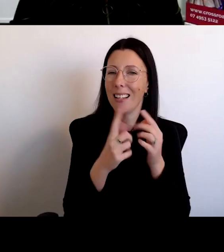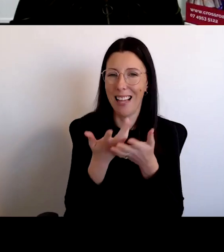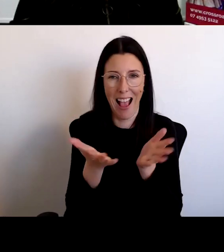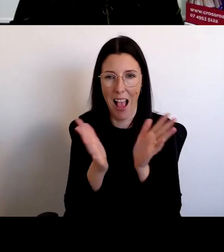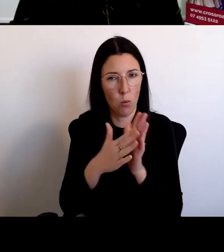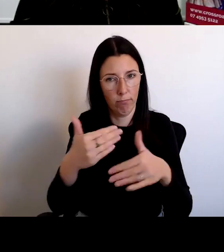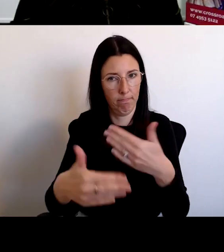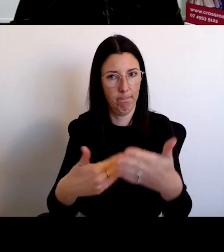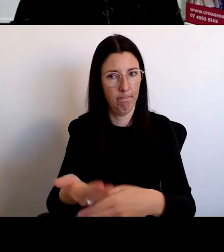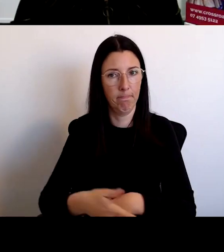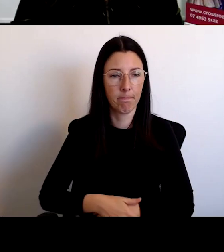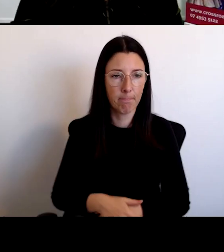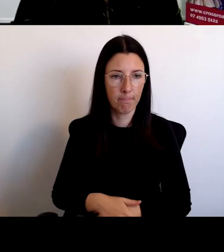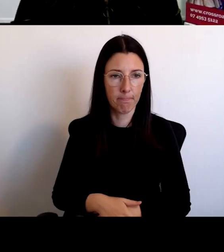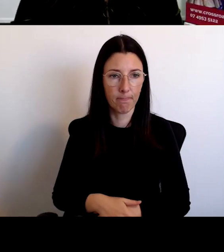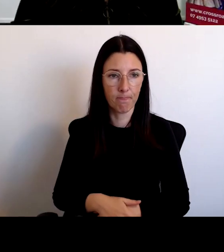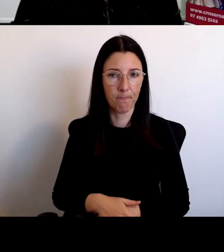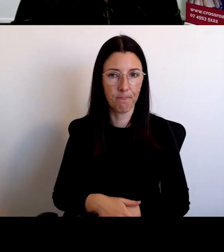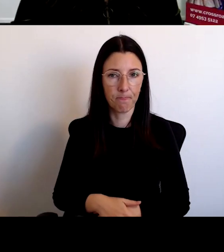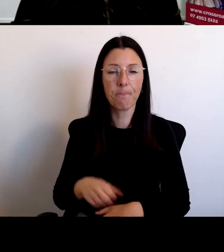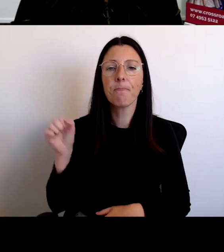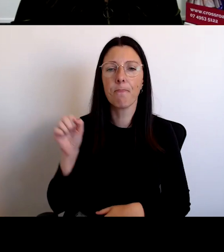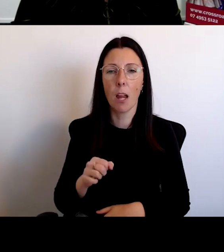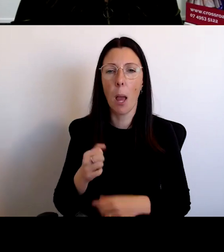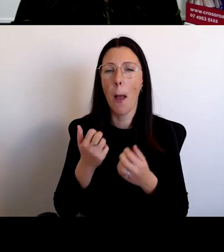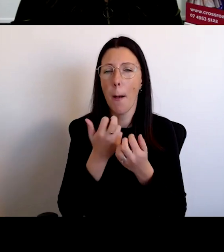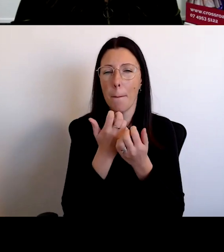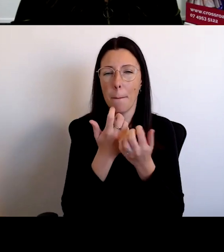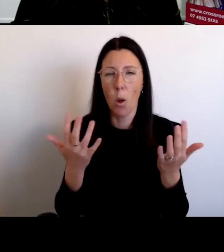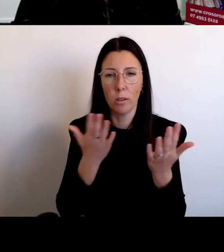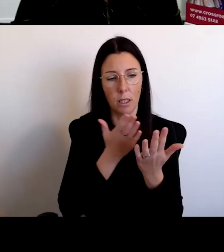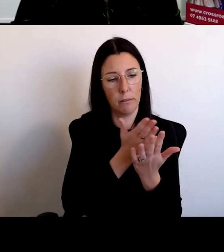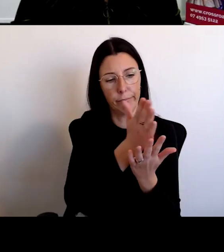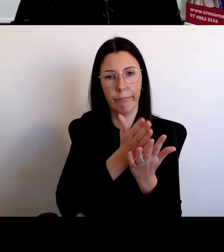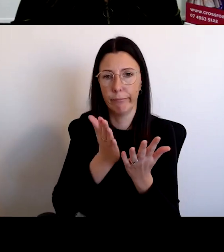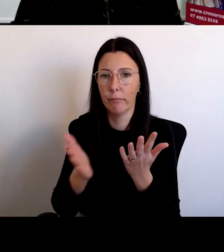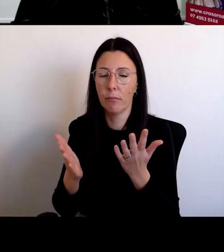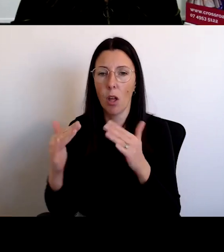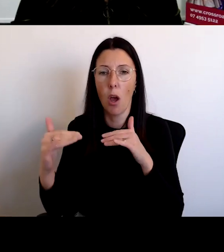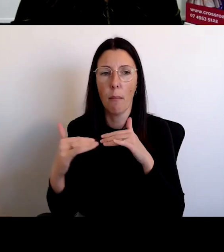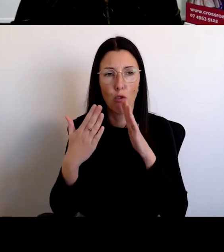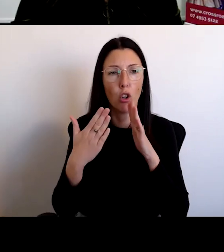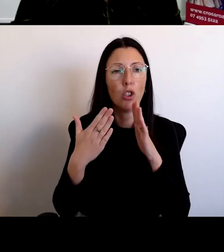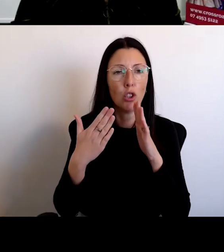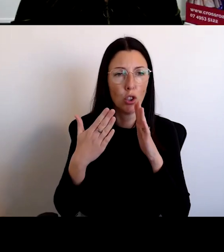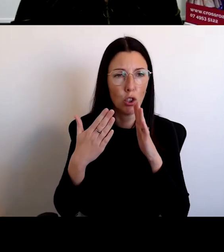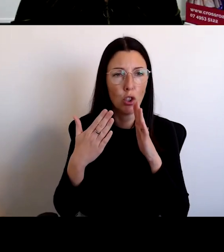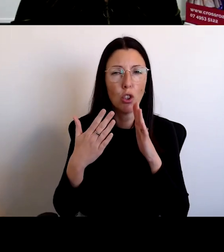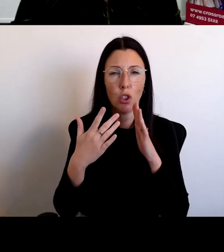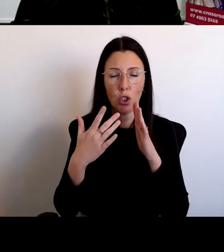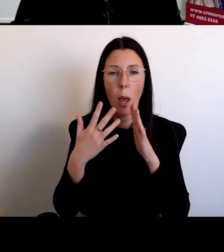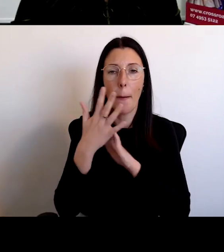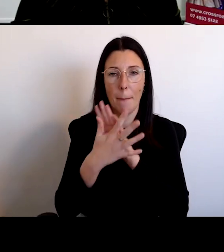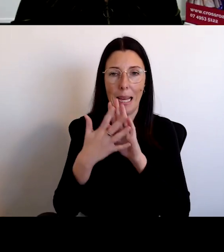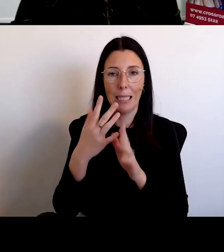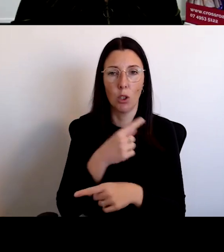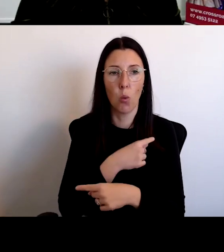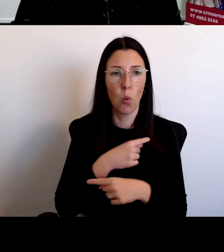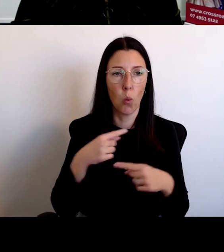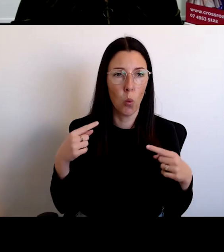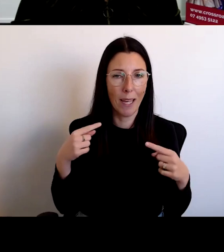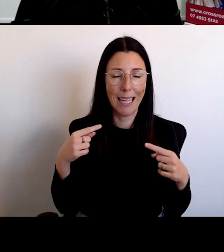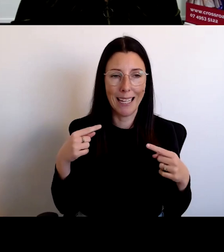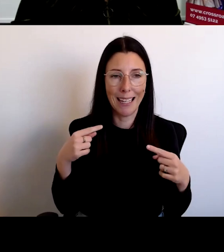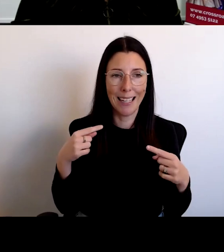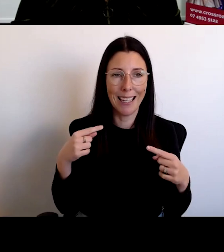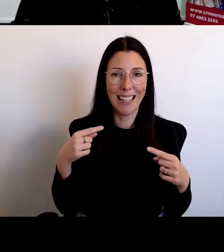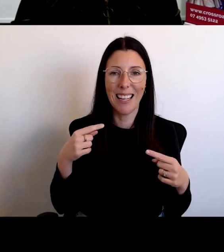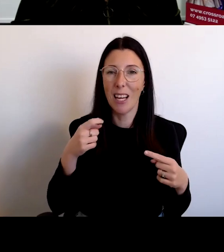Yeah, I guess the multipronged approach in the end saw us applying a mix of